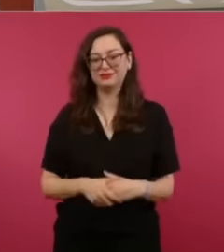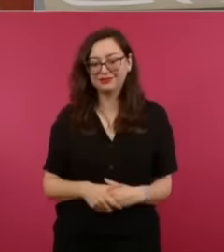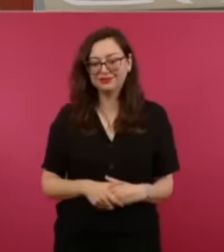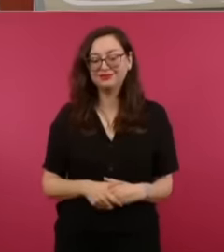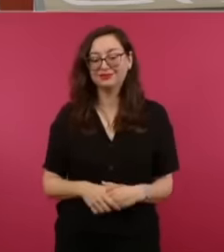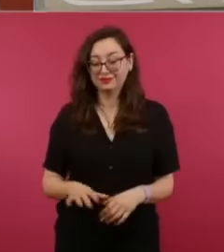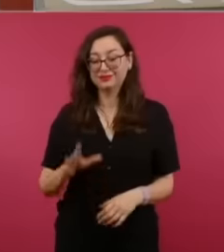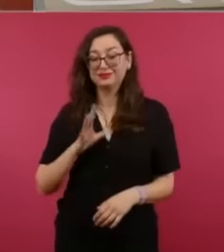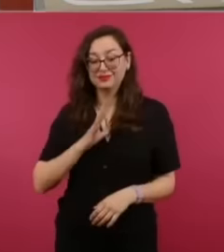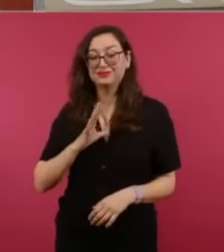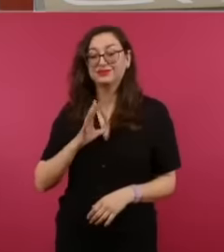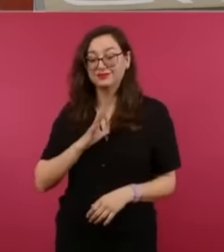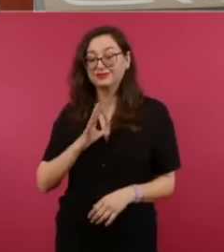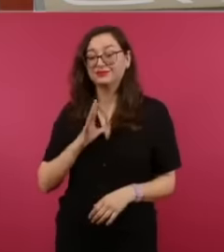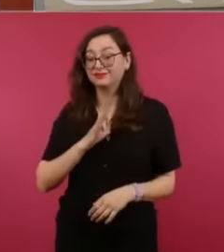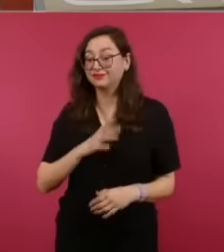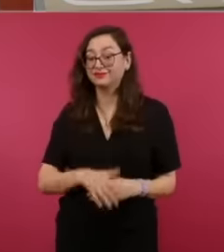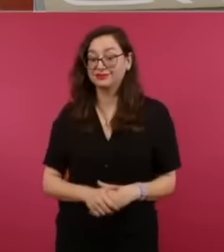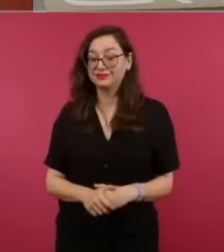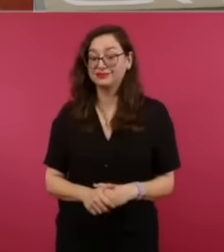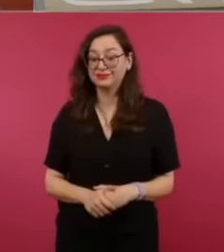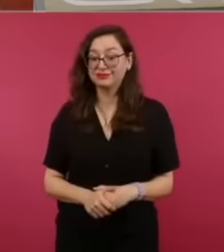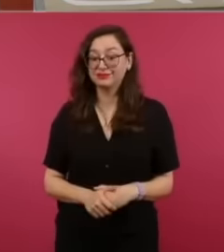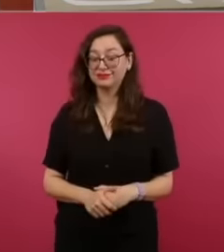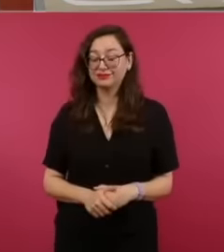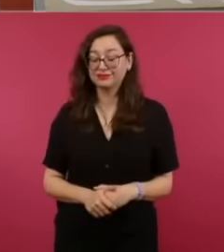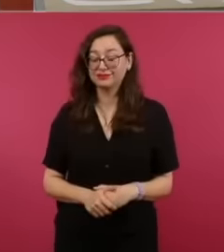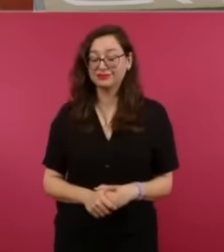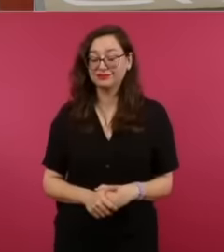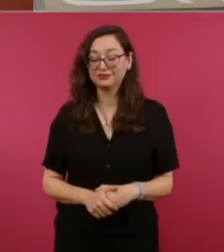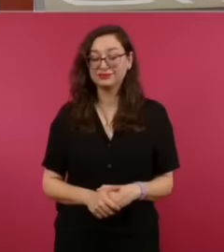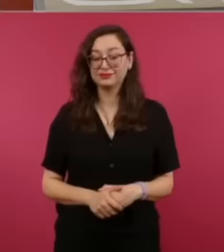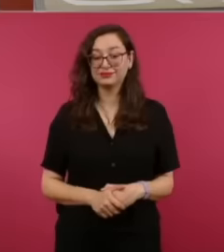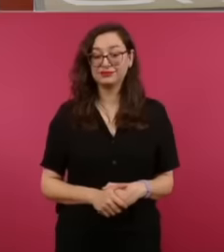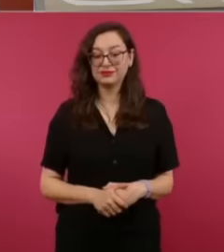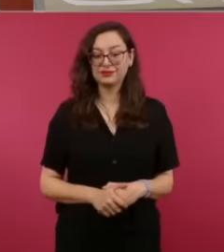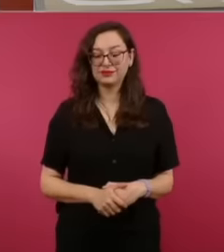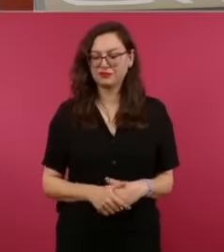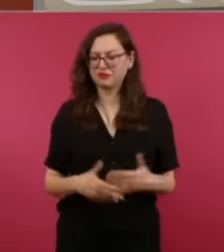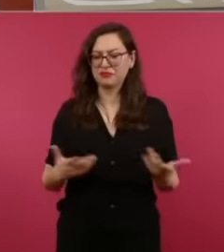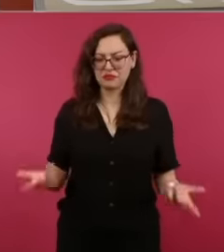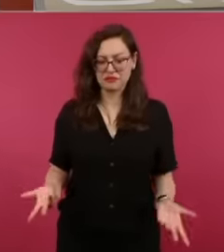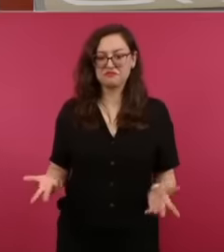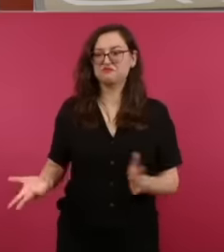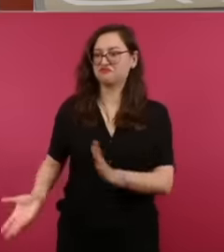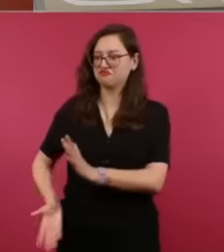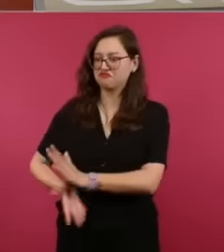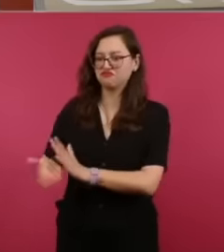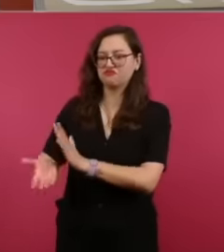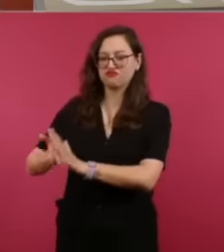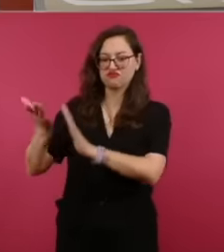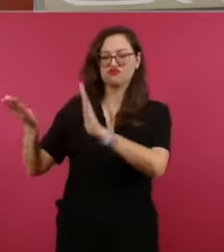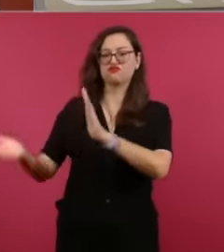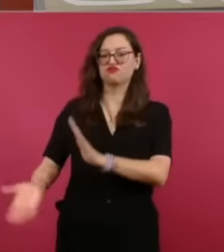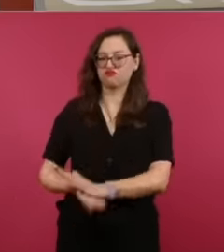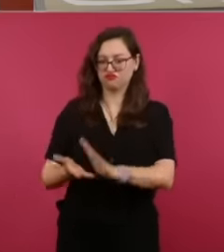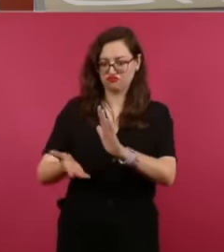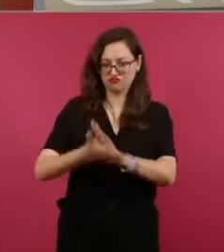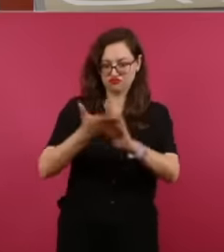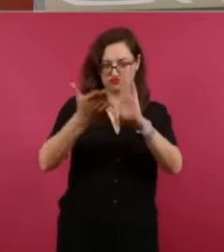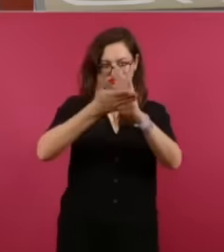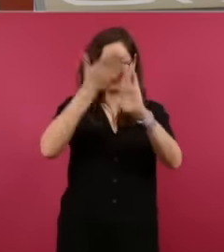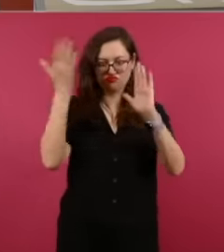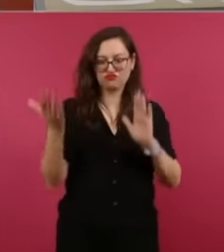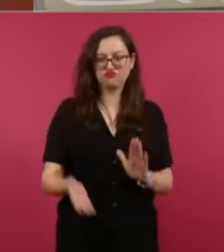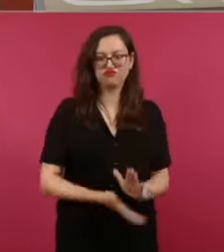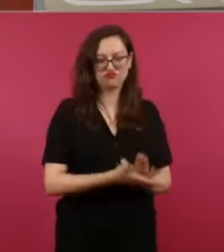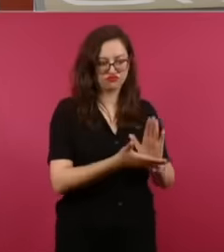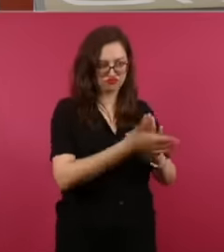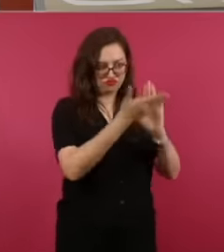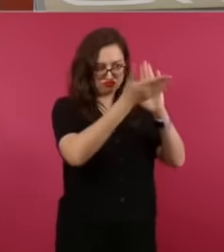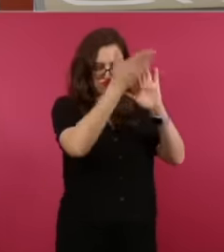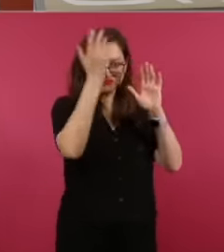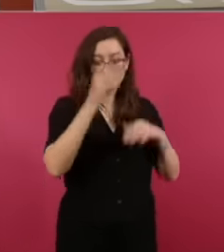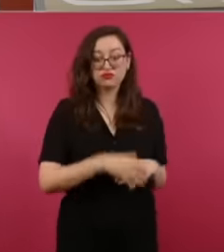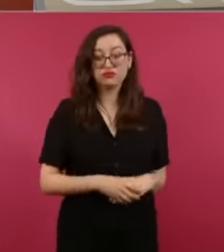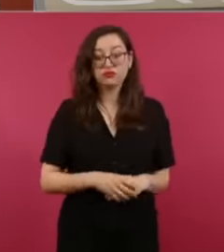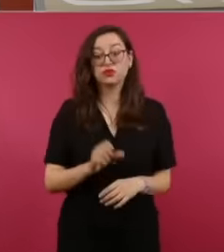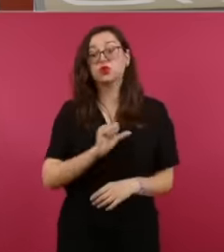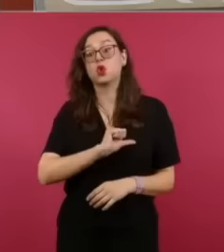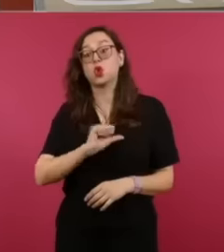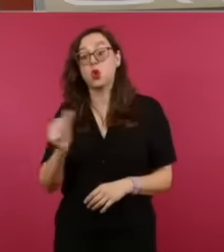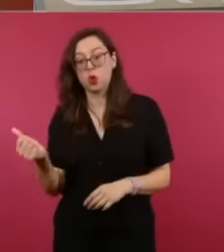Well, a lot of works, I'm going to give you another example because this is not known in this